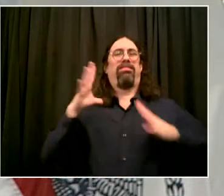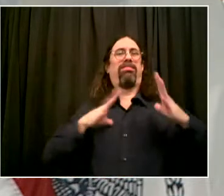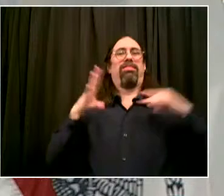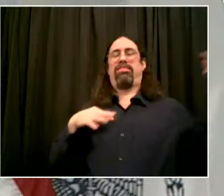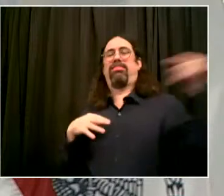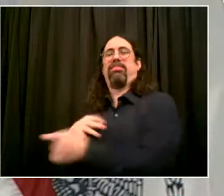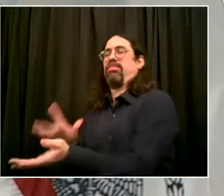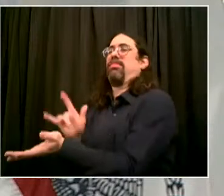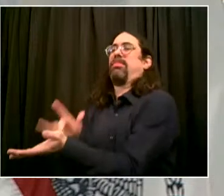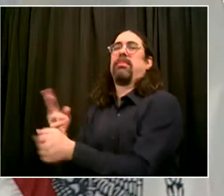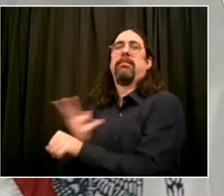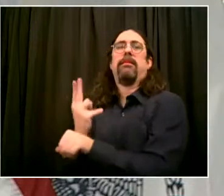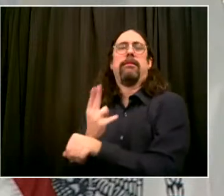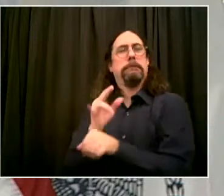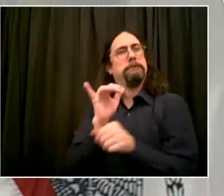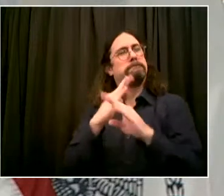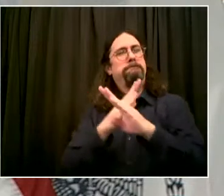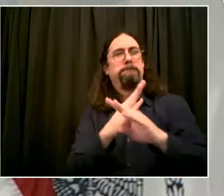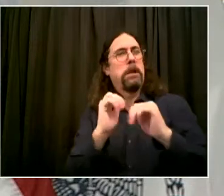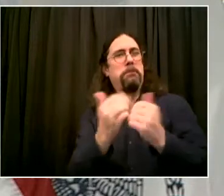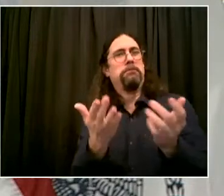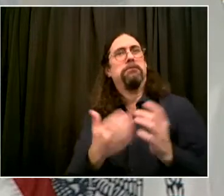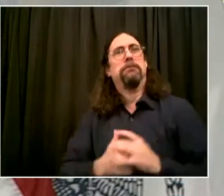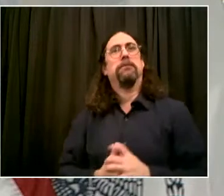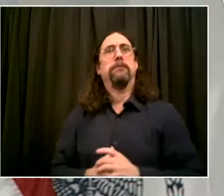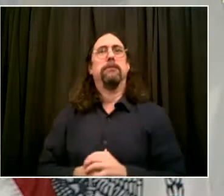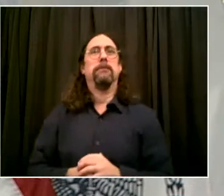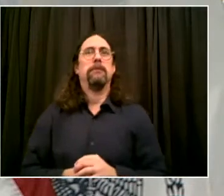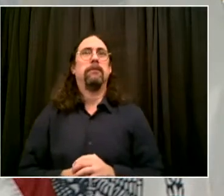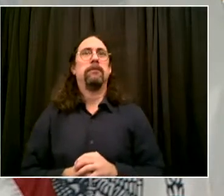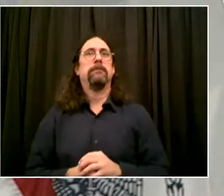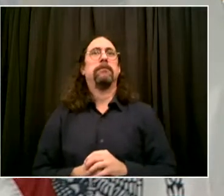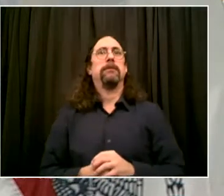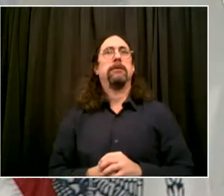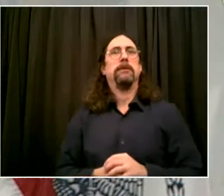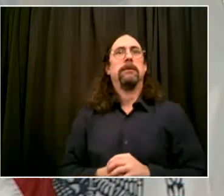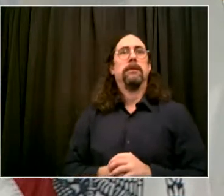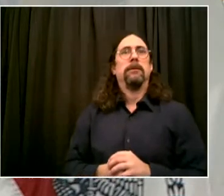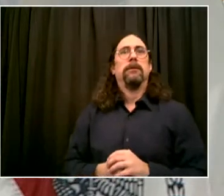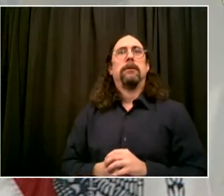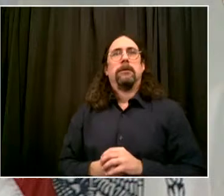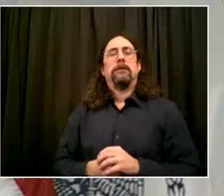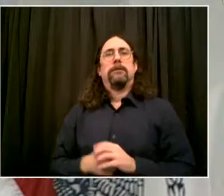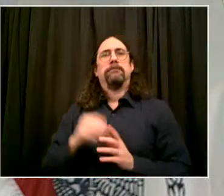TTO THHINGS LIKE KNOCKING ON DOORS AND OF THE ZOOM